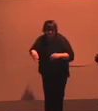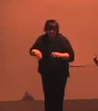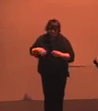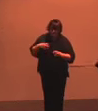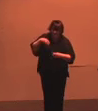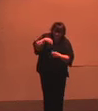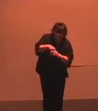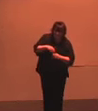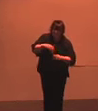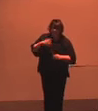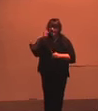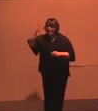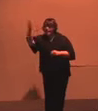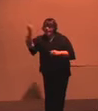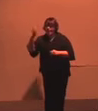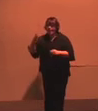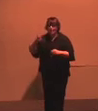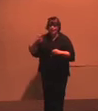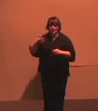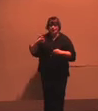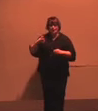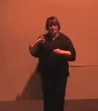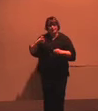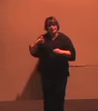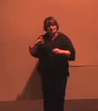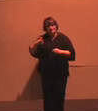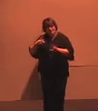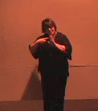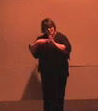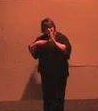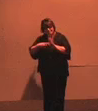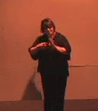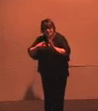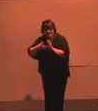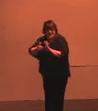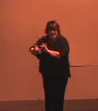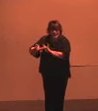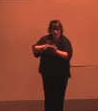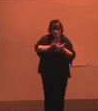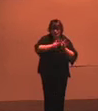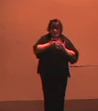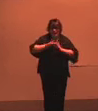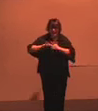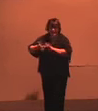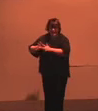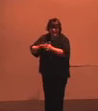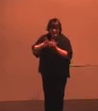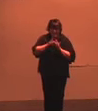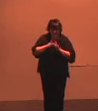Such a networking of experience of each boxes and outer area